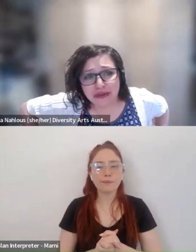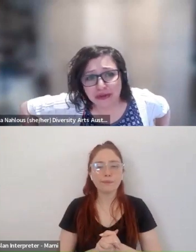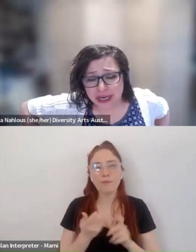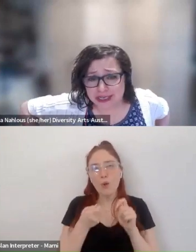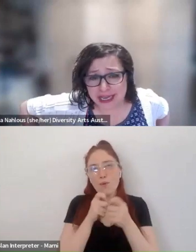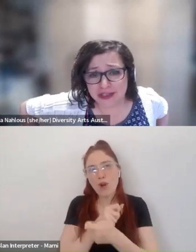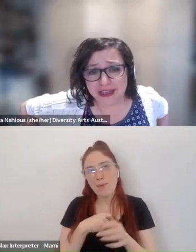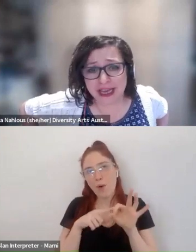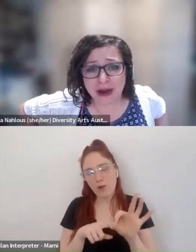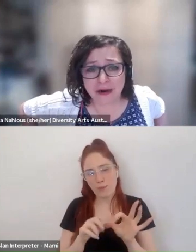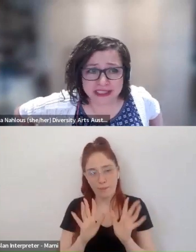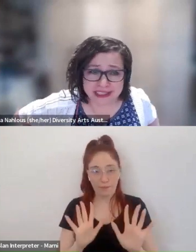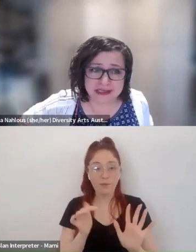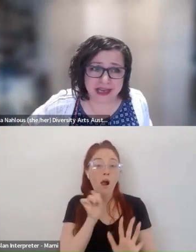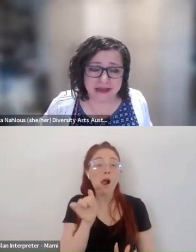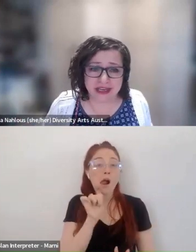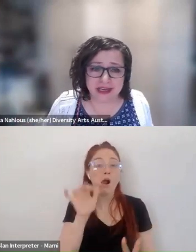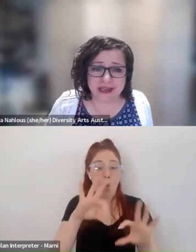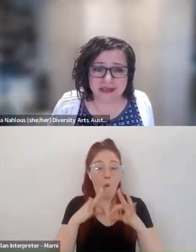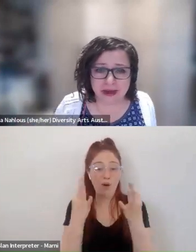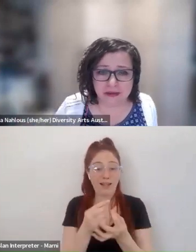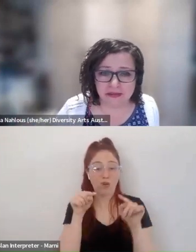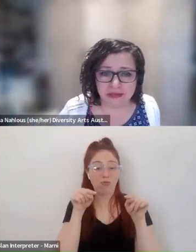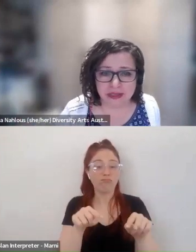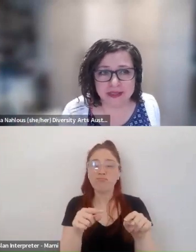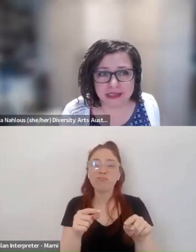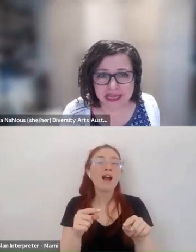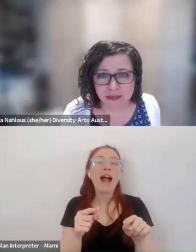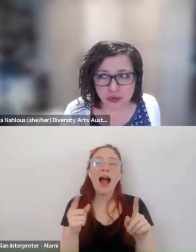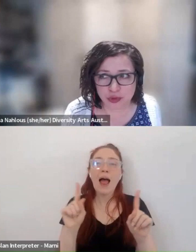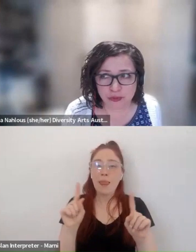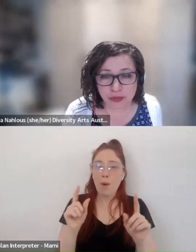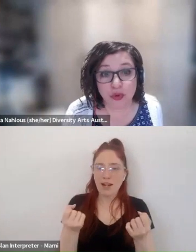an organization that currently doesn't have any disabled board